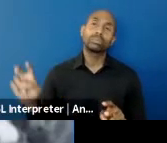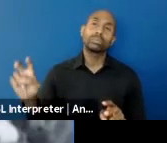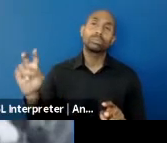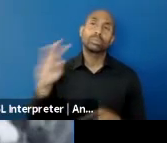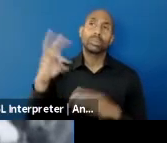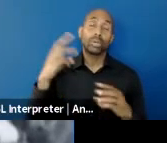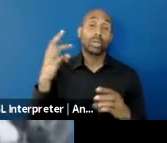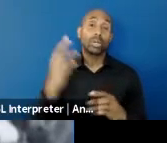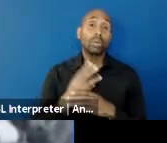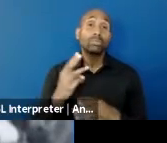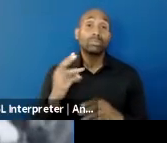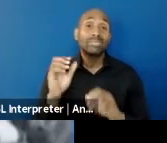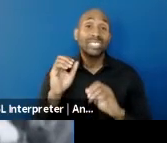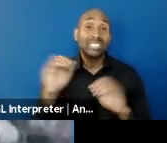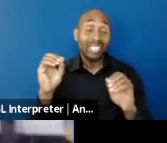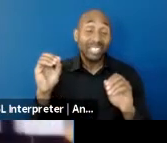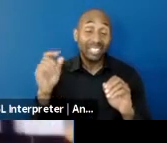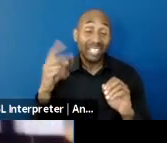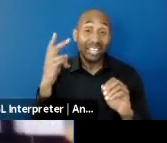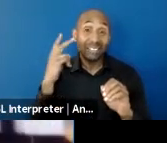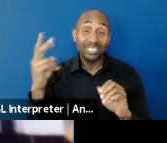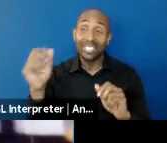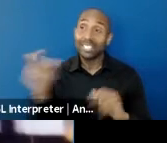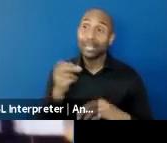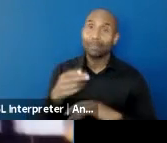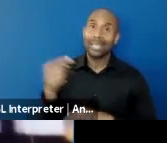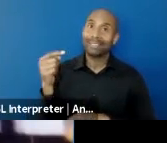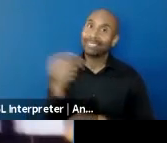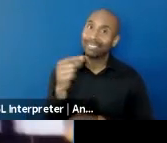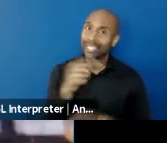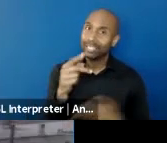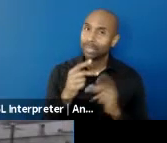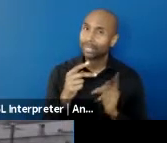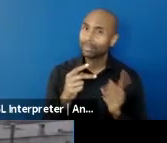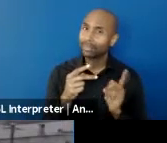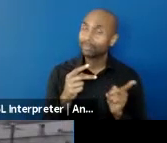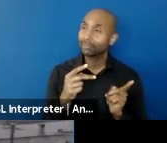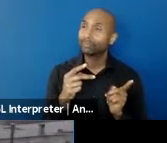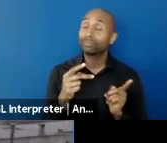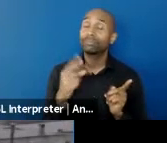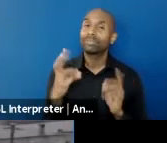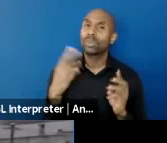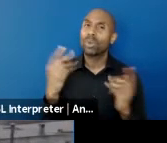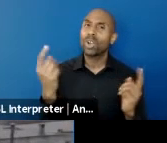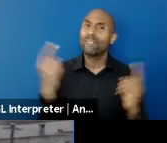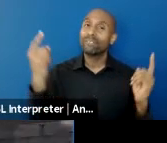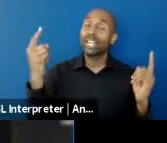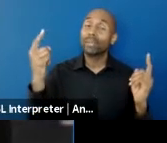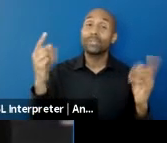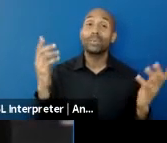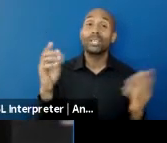Yes, I am talking about this place. The world famous Lexington Market.